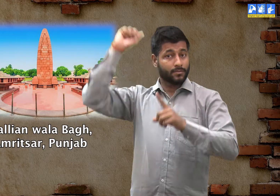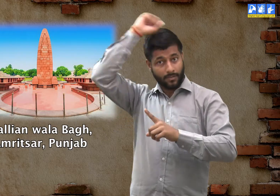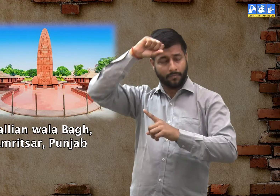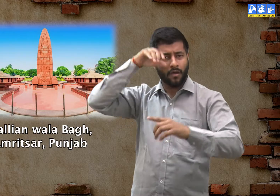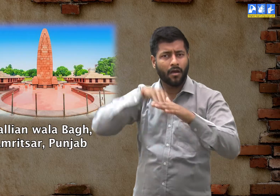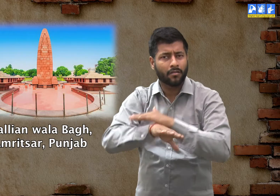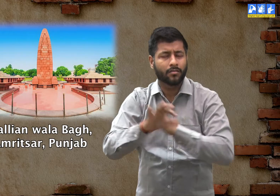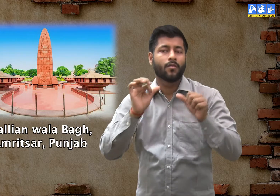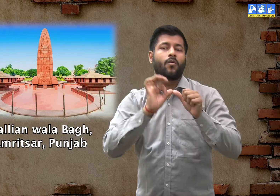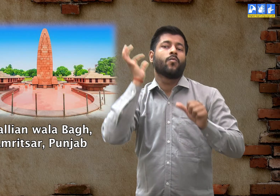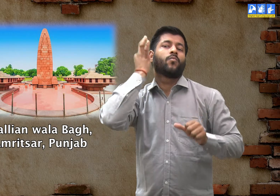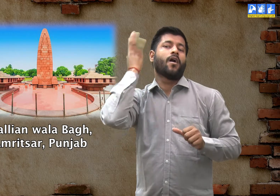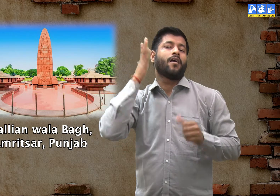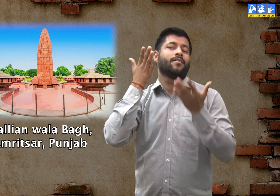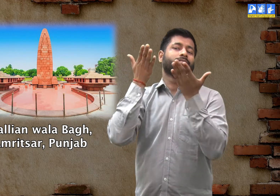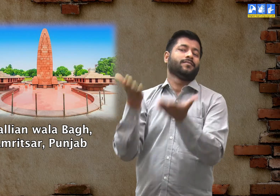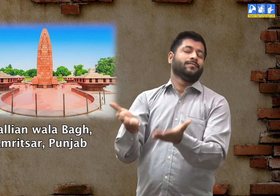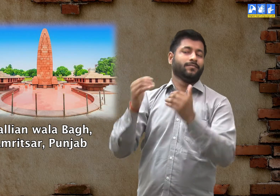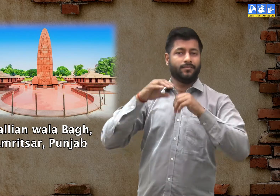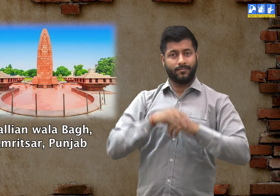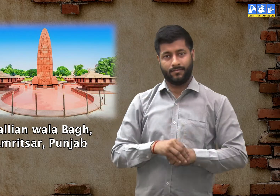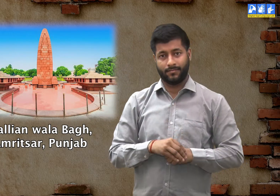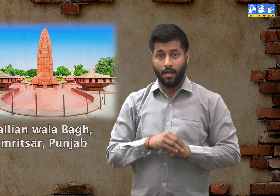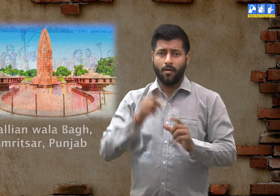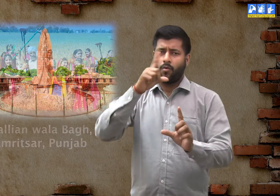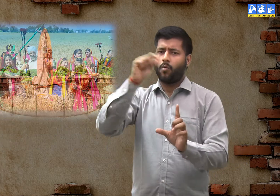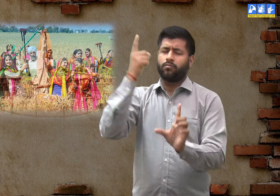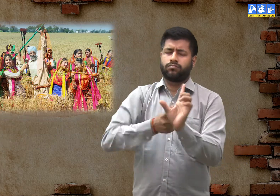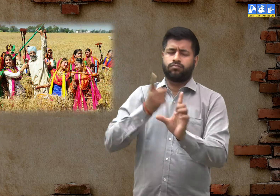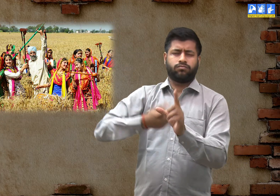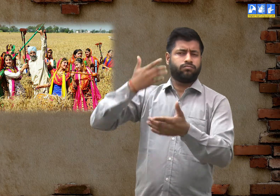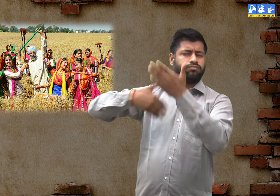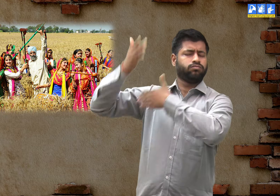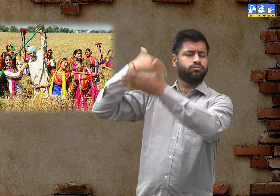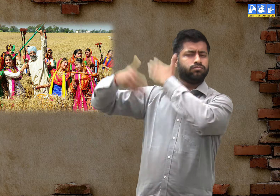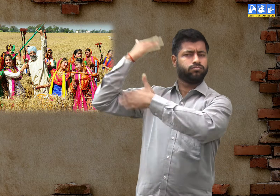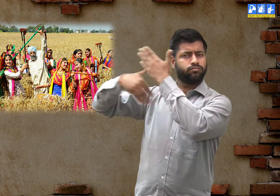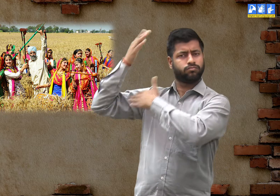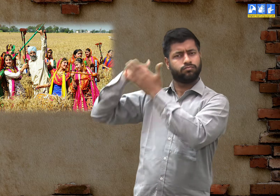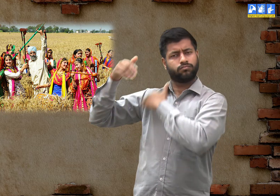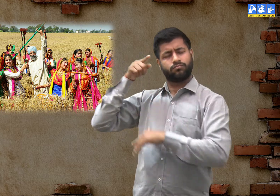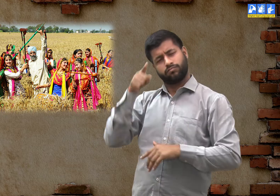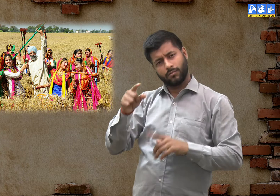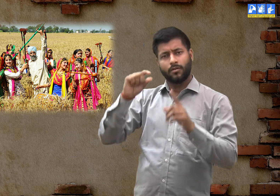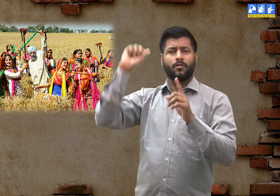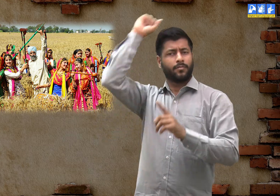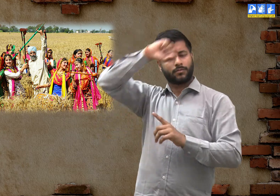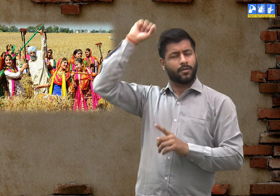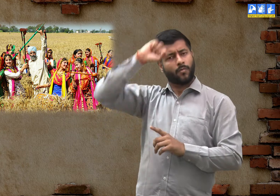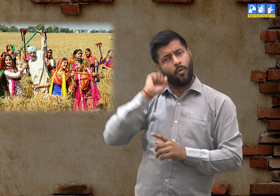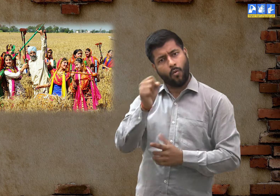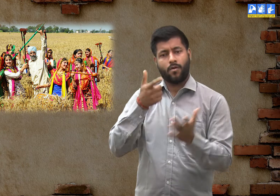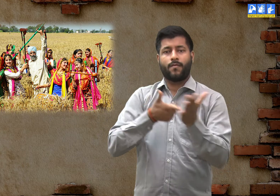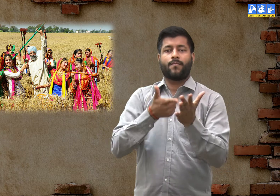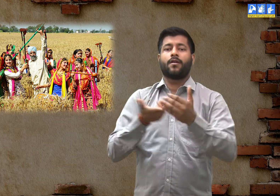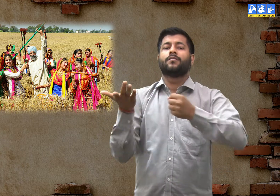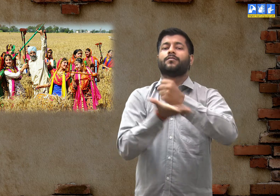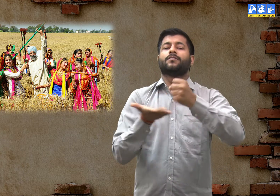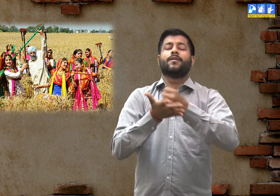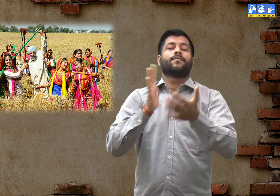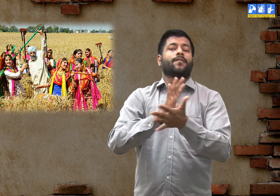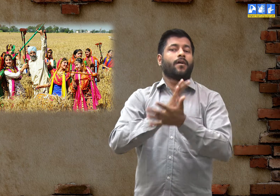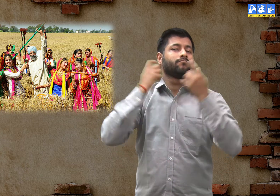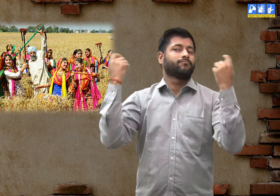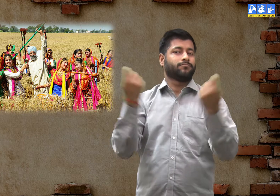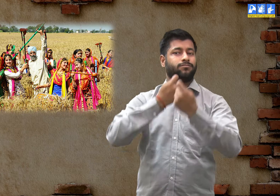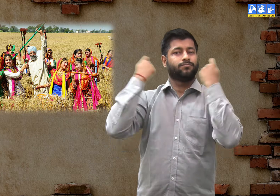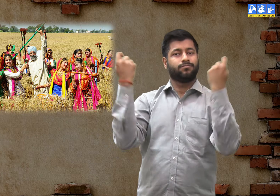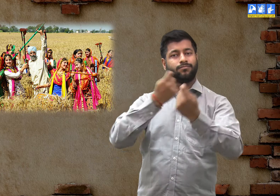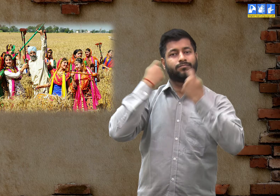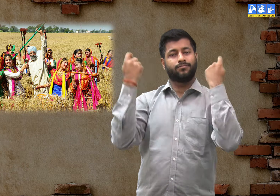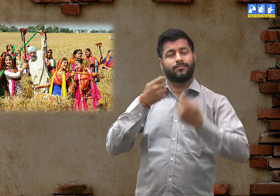About a hundred years ago at Jallianwala Bagh, Amritsar Punjab, the Baisakhi celebration was somewhat similar.